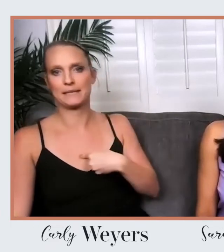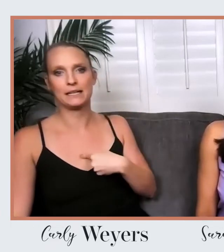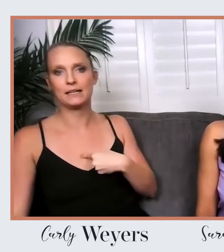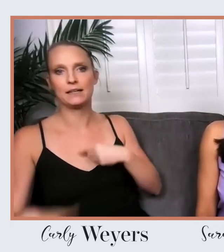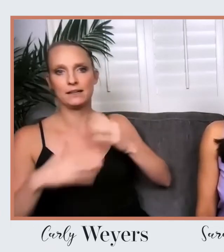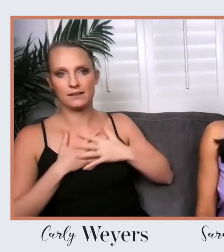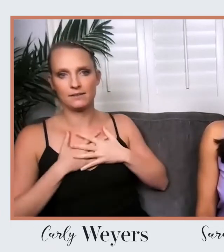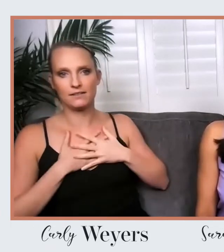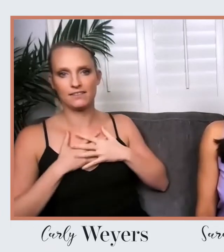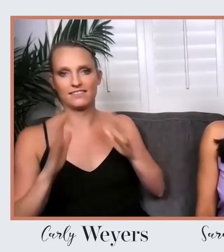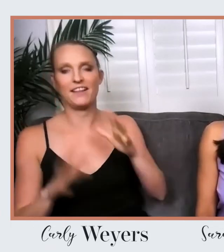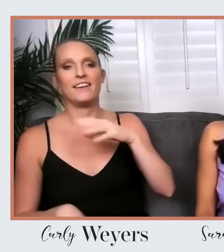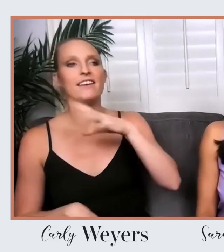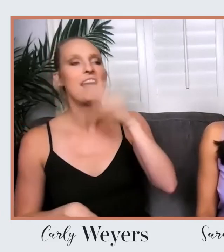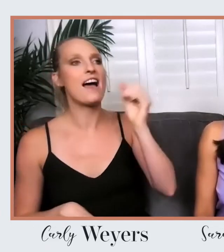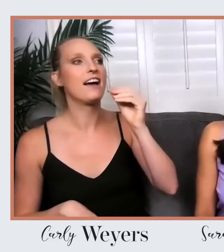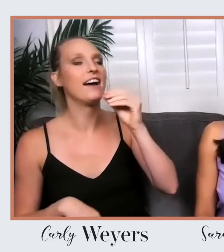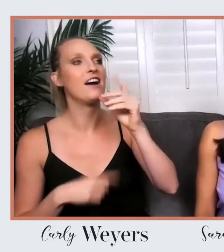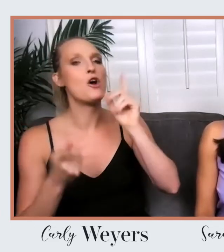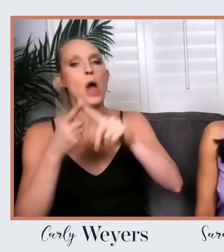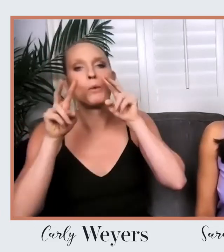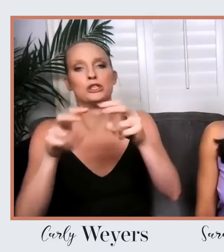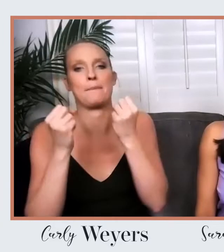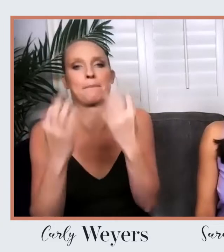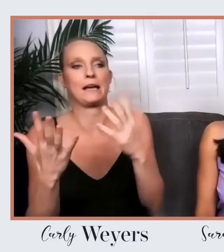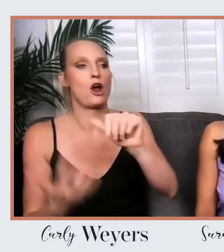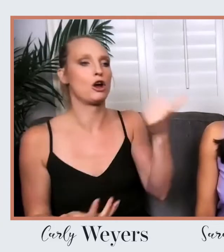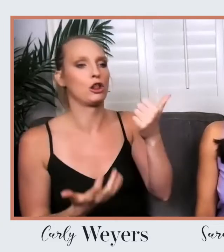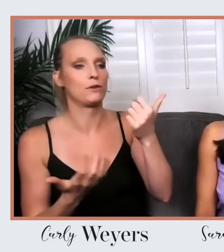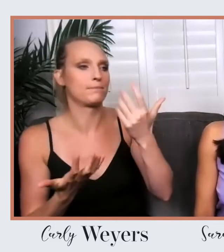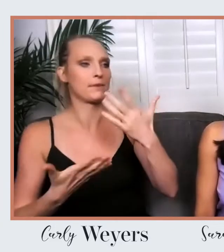So it's not just for me and to watch many other, you know,